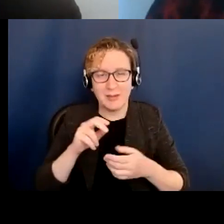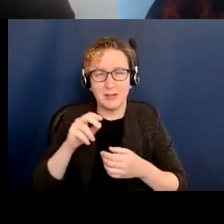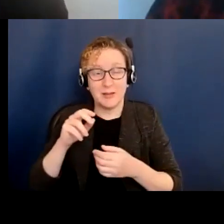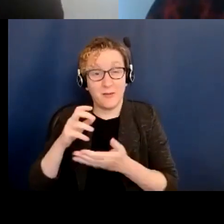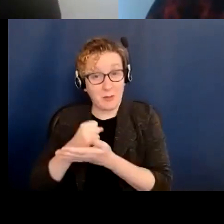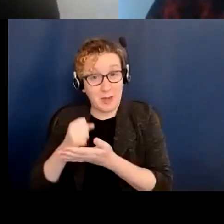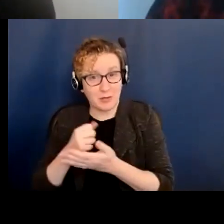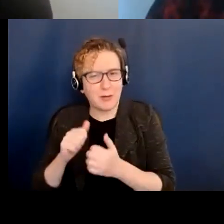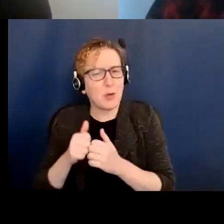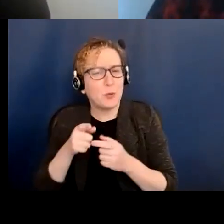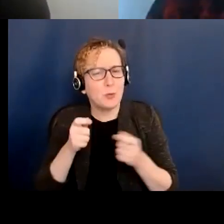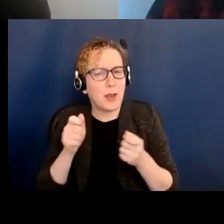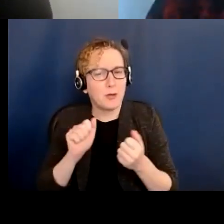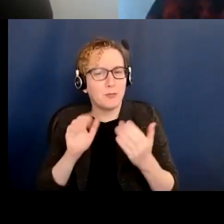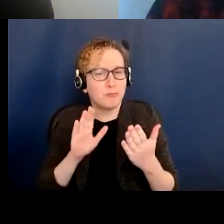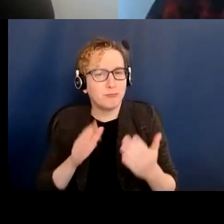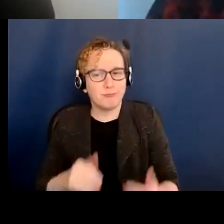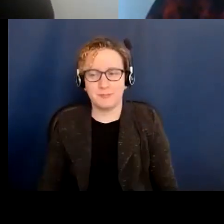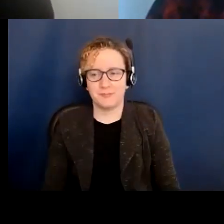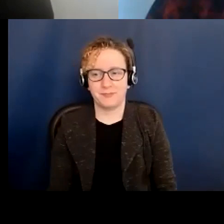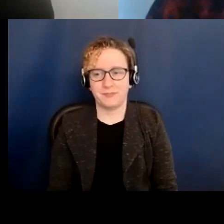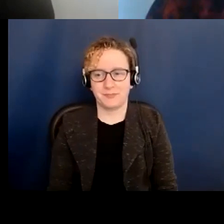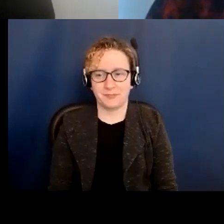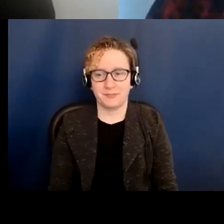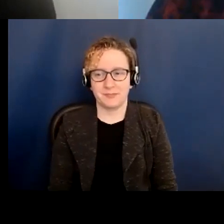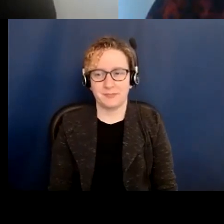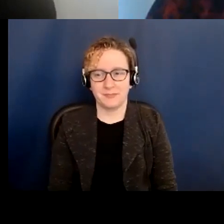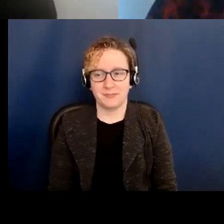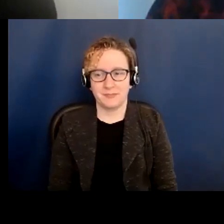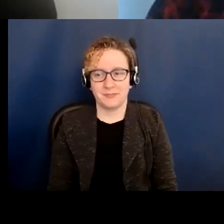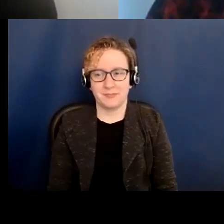How did we handle funding?